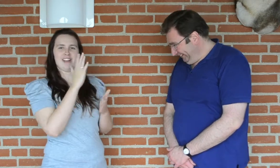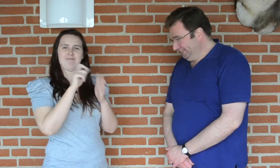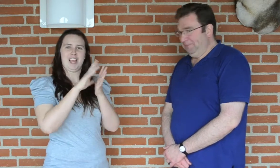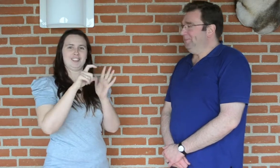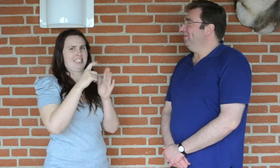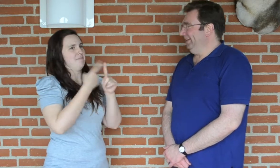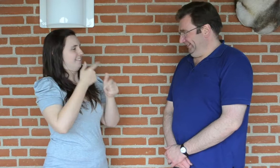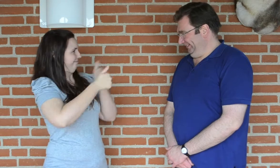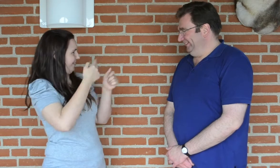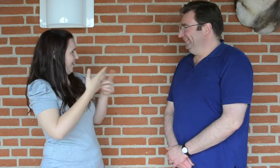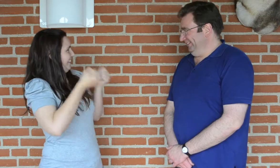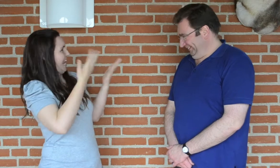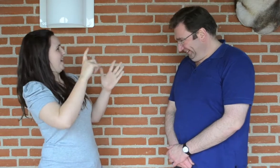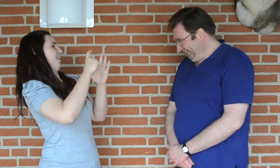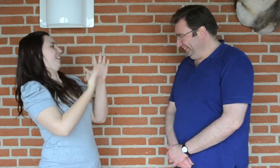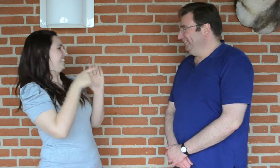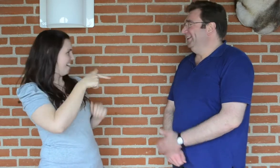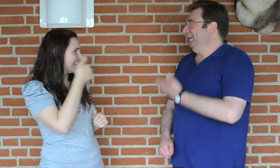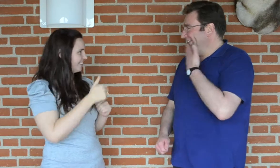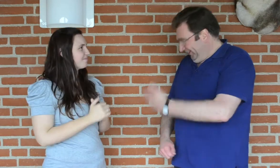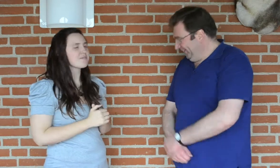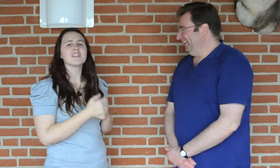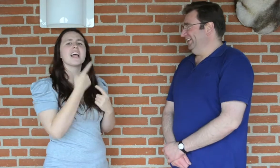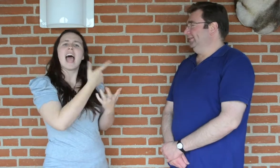for sharing your PhD research with us and congratulations again for becoming a "Dr." Thank you.